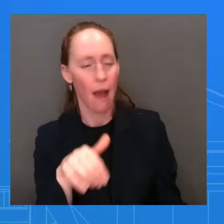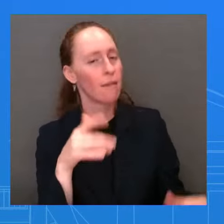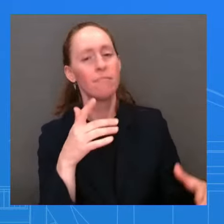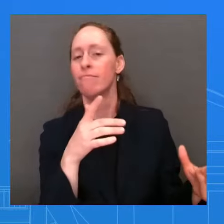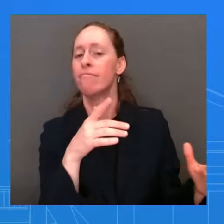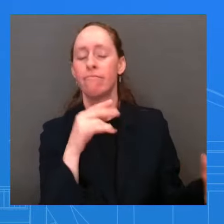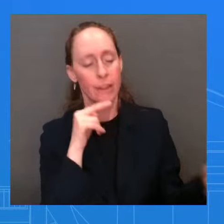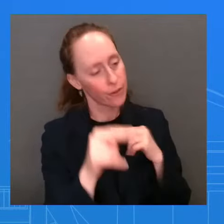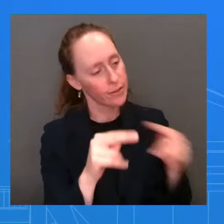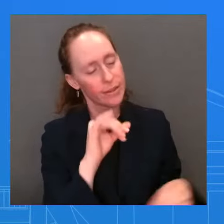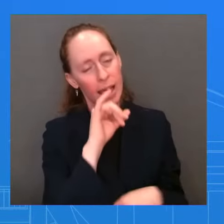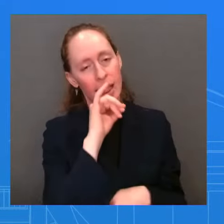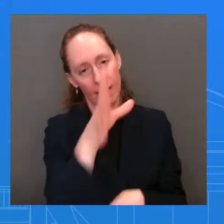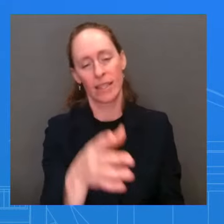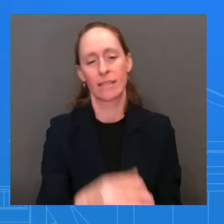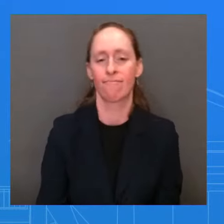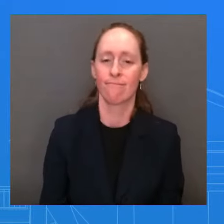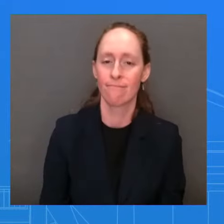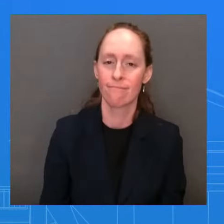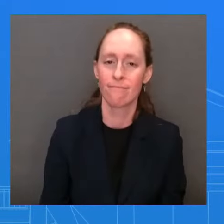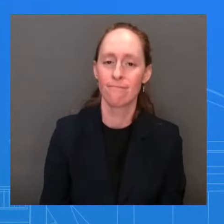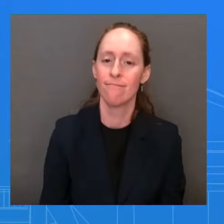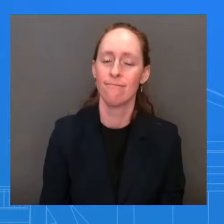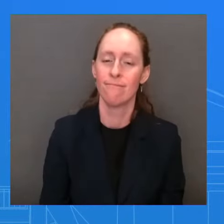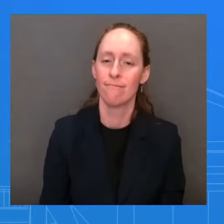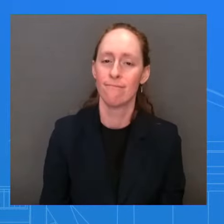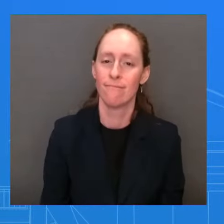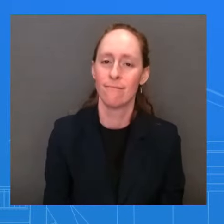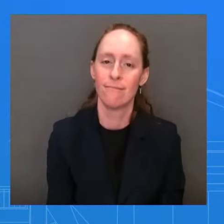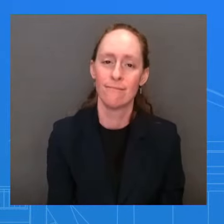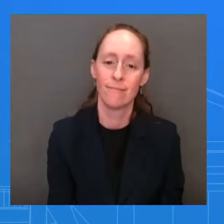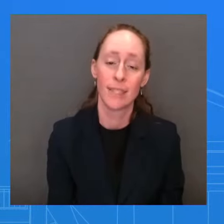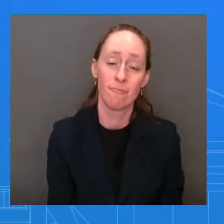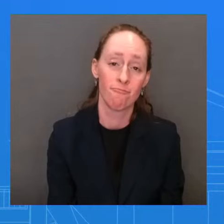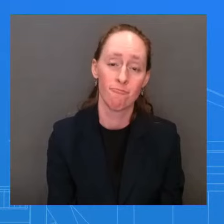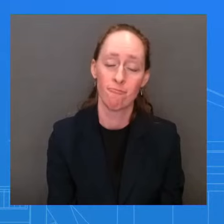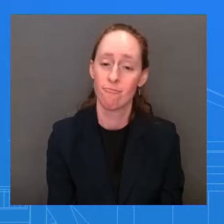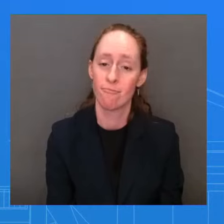which is avoiding default. And we've been very clear we're just not going to negotiate on that.